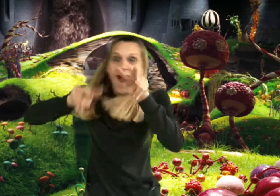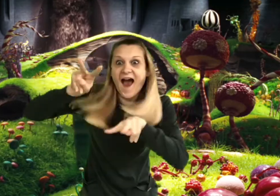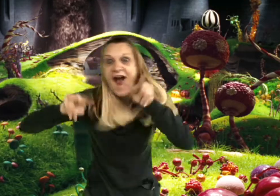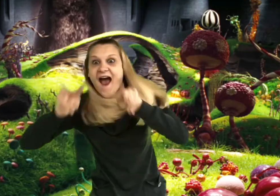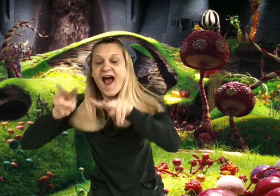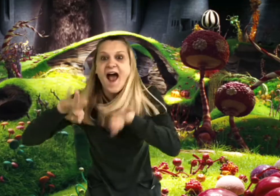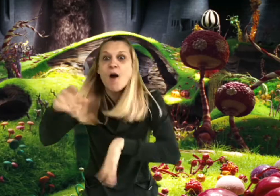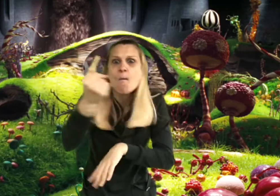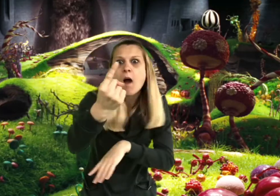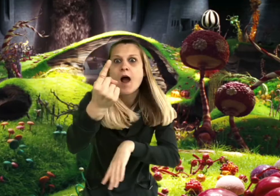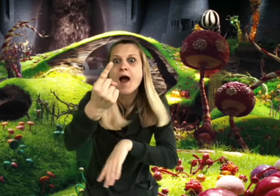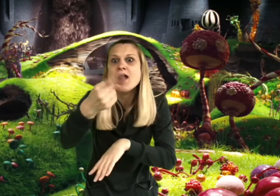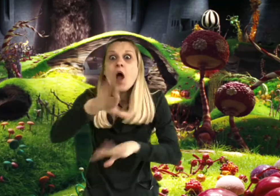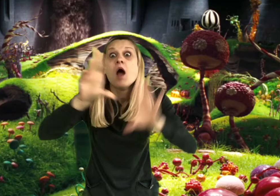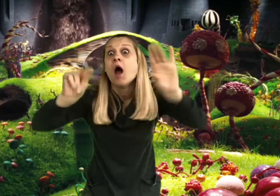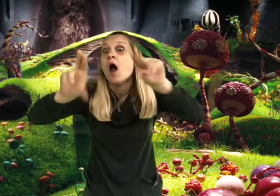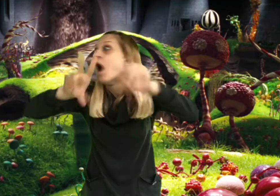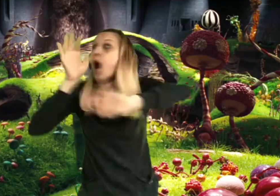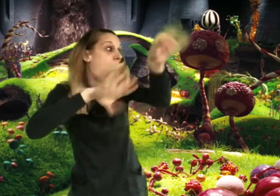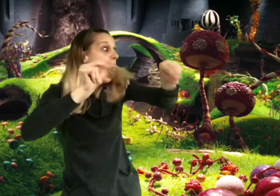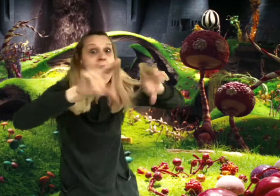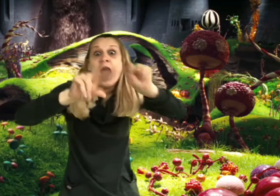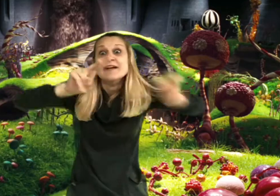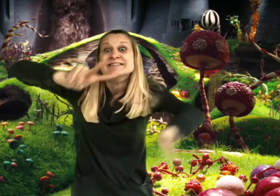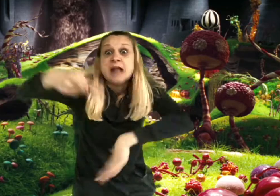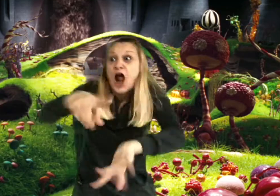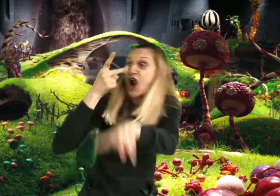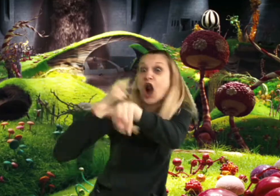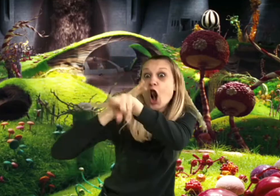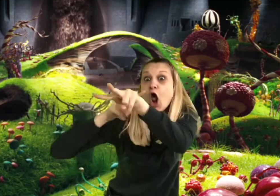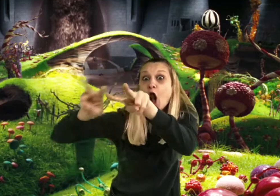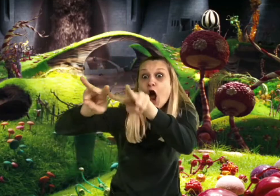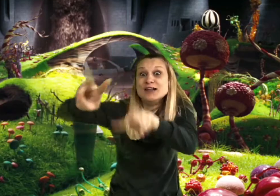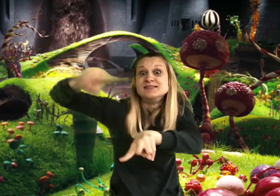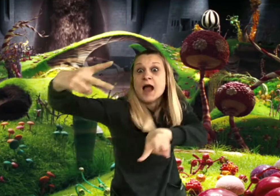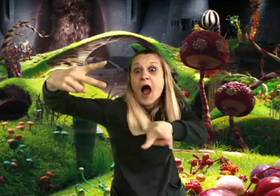"There is one so far... No, no, there’s two of them! Look at this one! Look!"